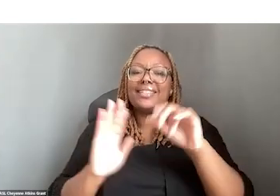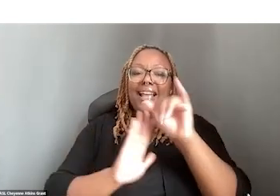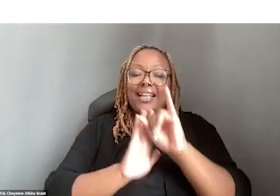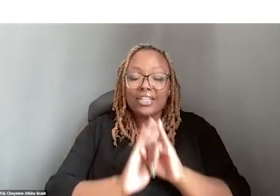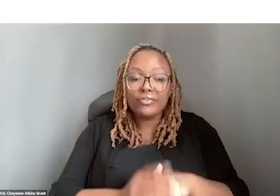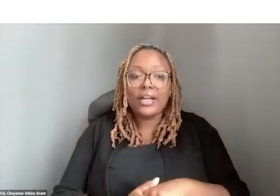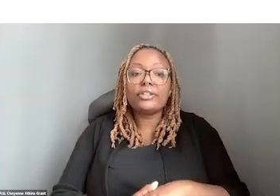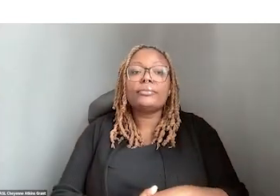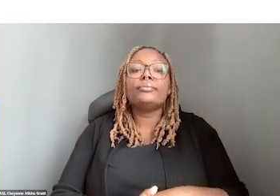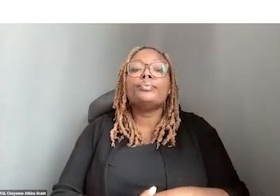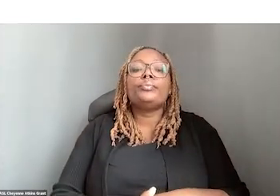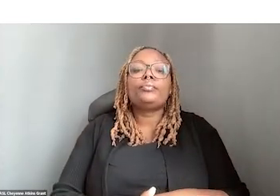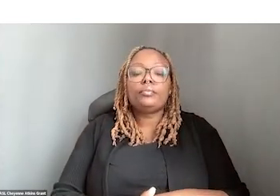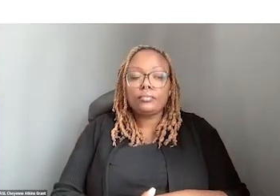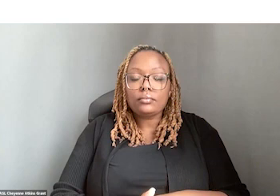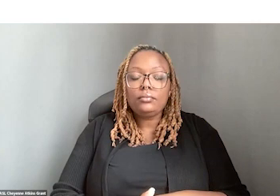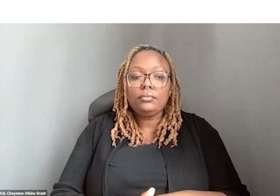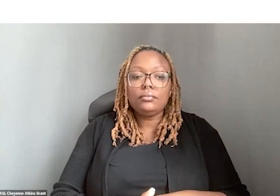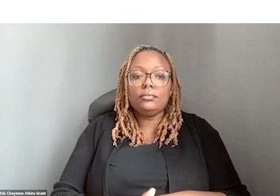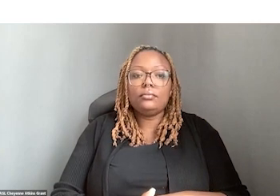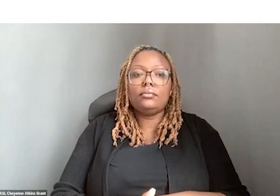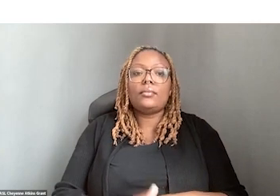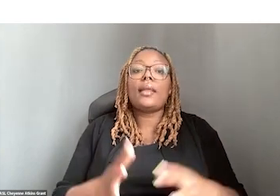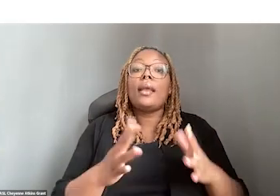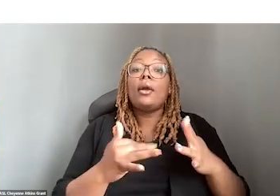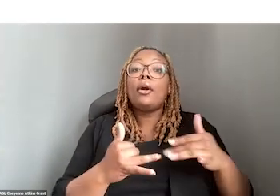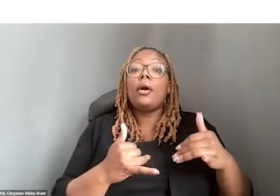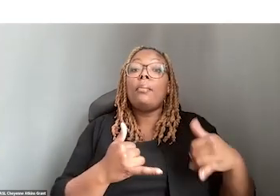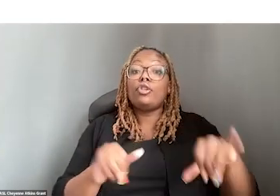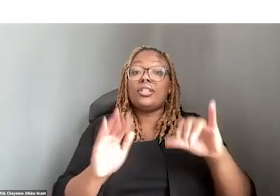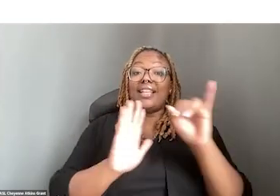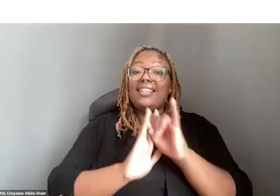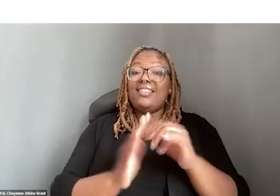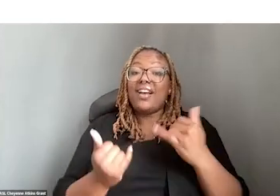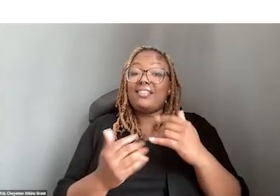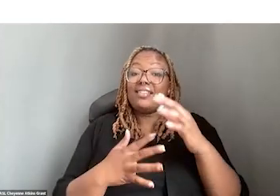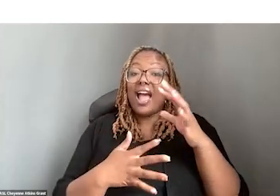And you'll also notice that persistent identifiers are now optional on several of these forms.